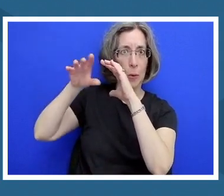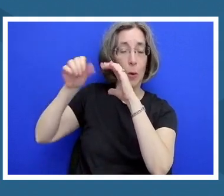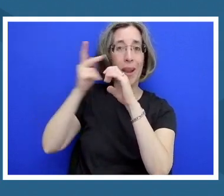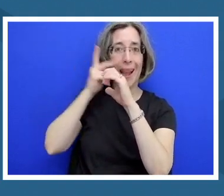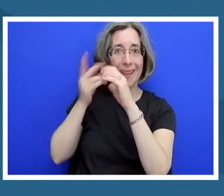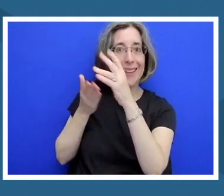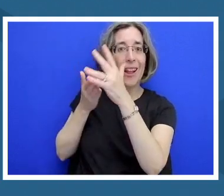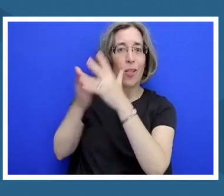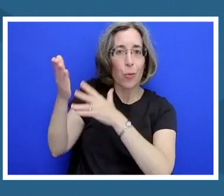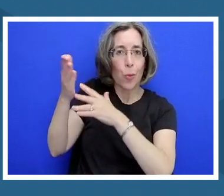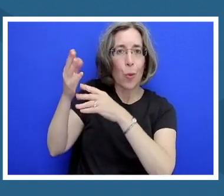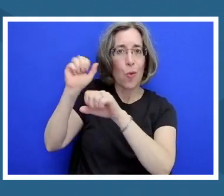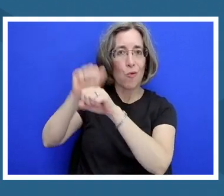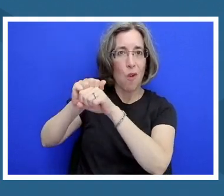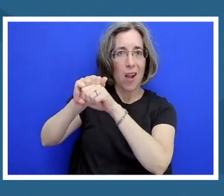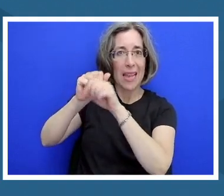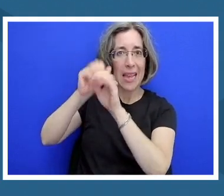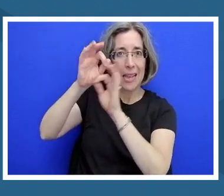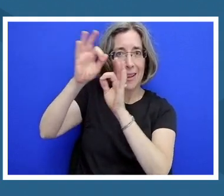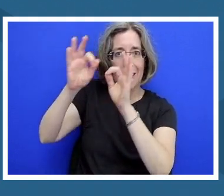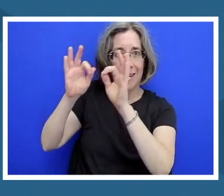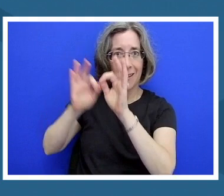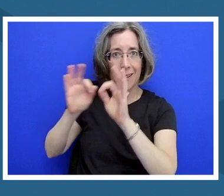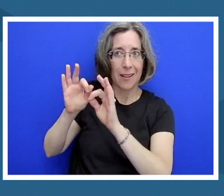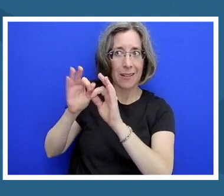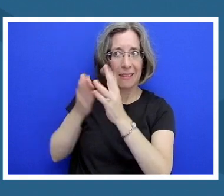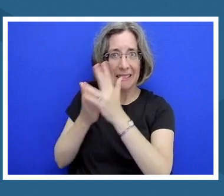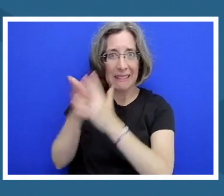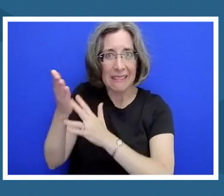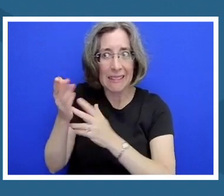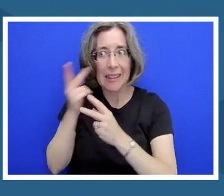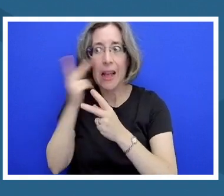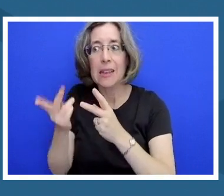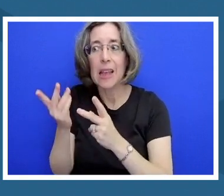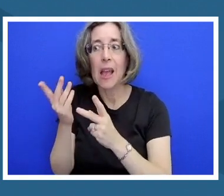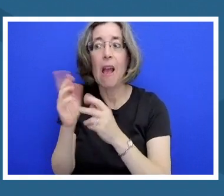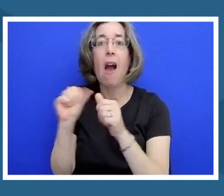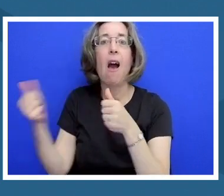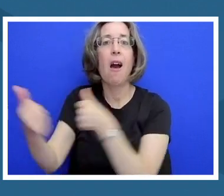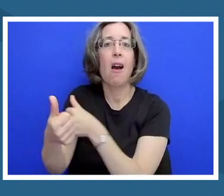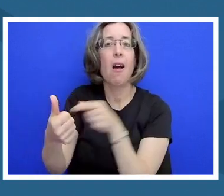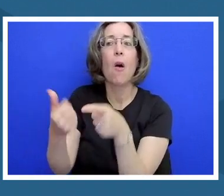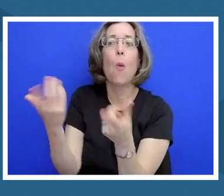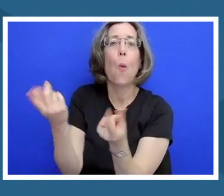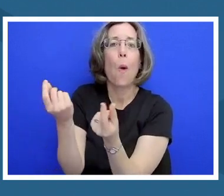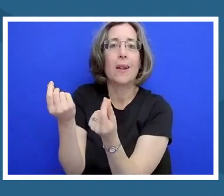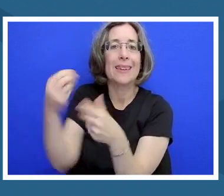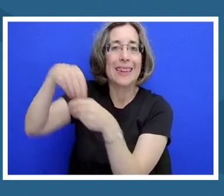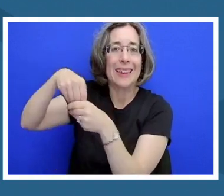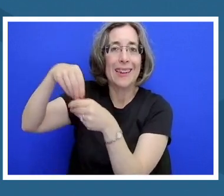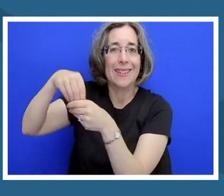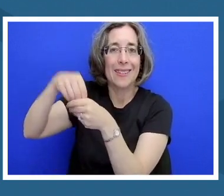are there so there's a lot of really interesting stuff going on like we're gonna be able to tell you you know like